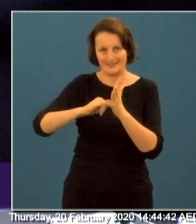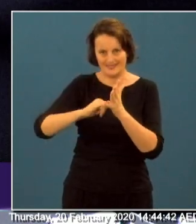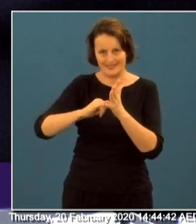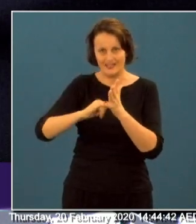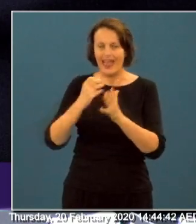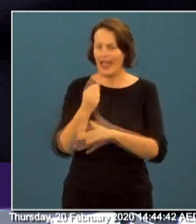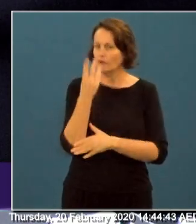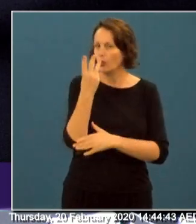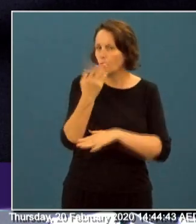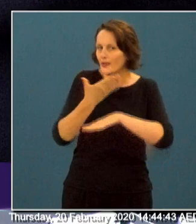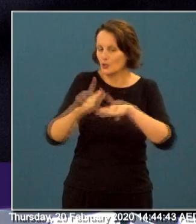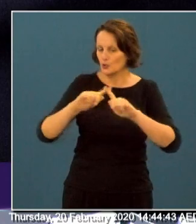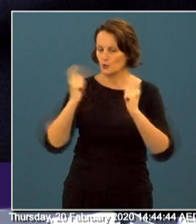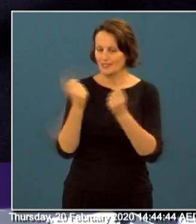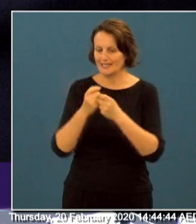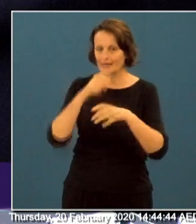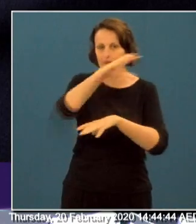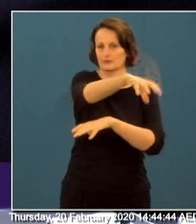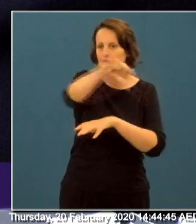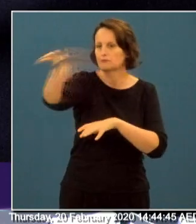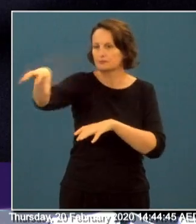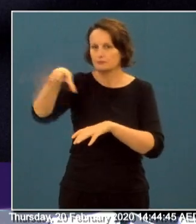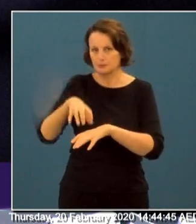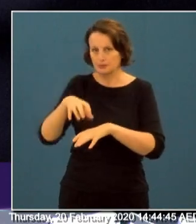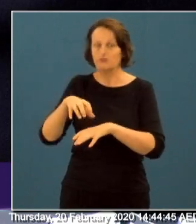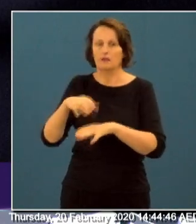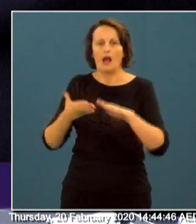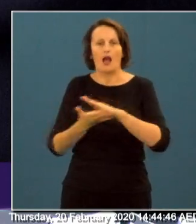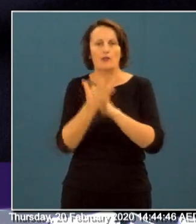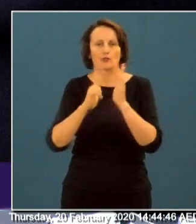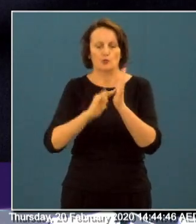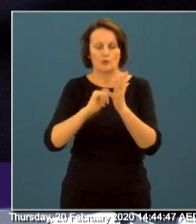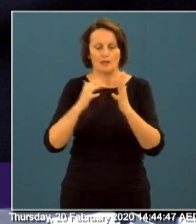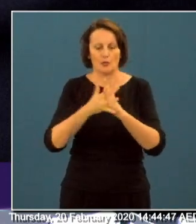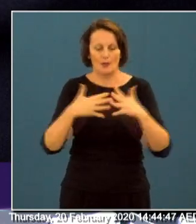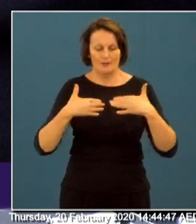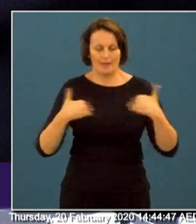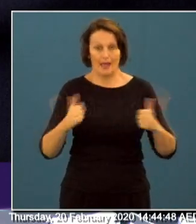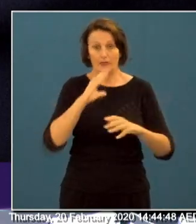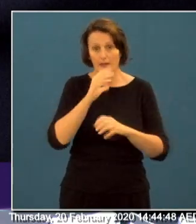for intellectual disability established with new funding in New South Wales Health. And the brief for these teams